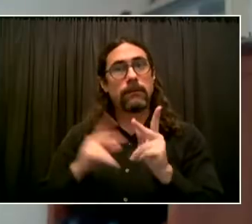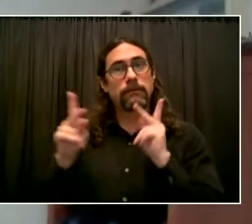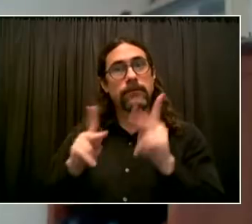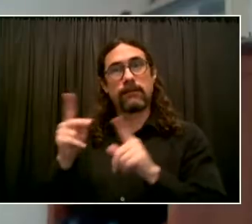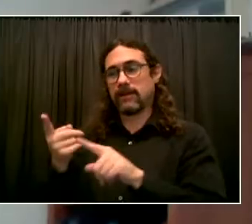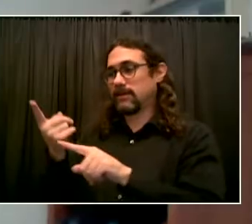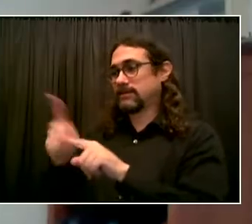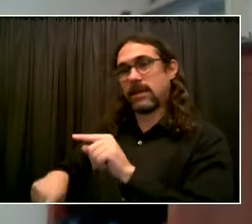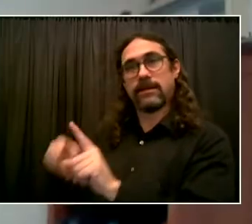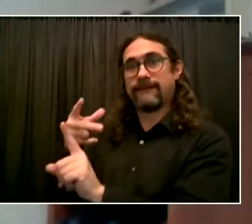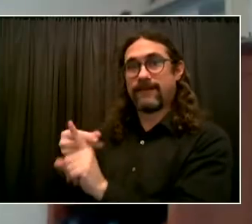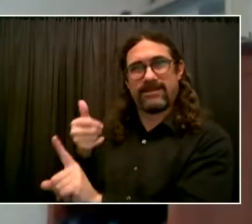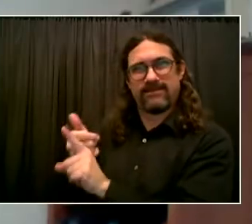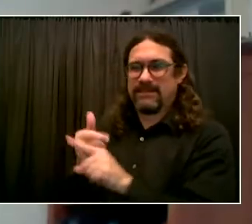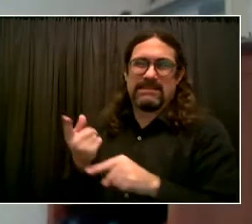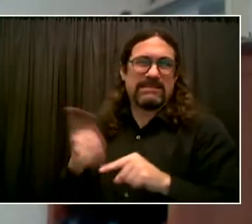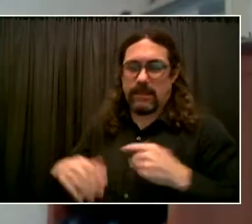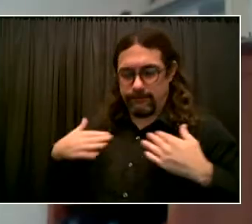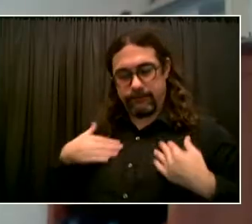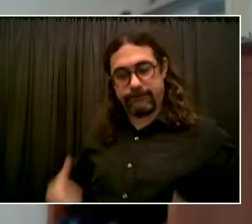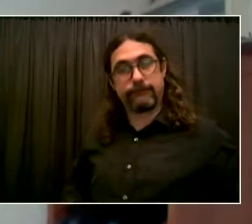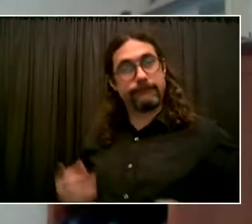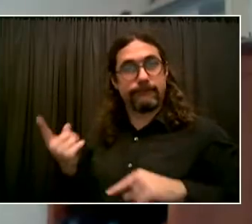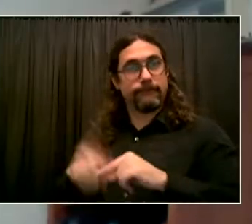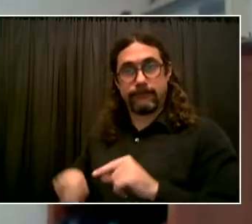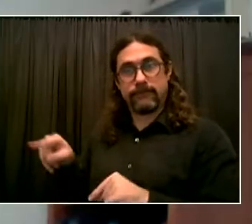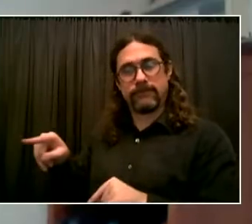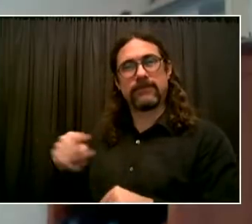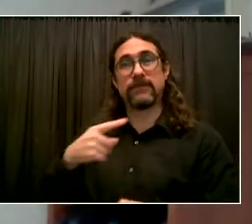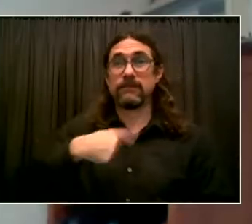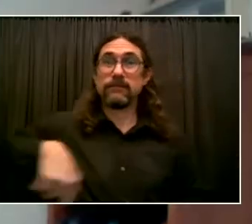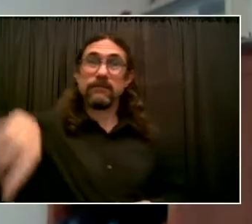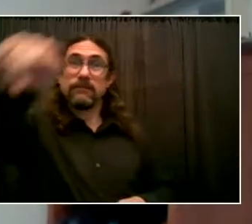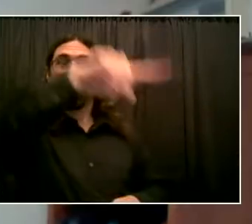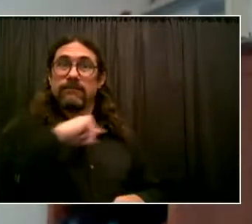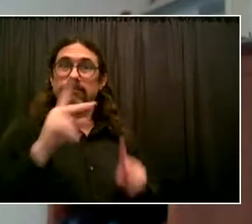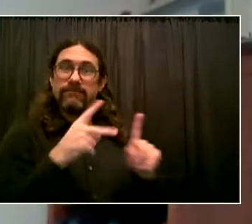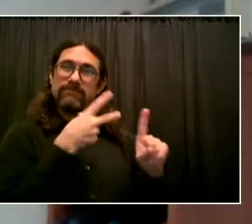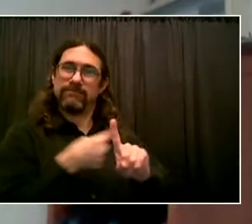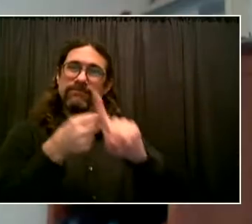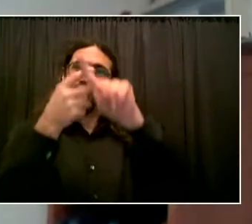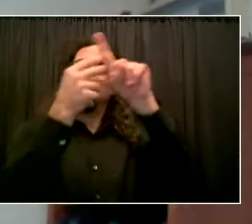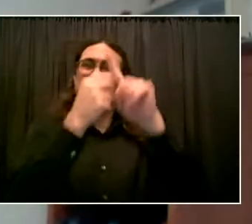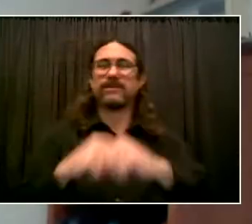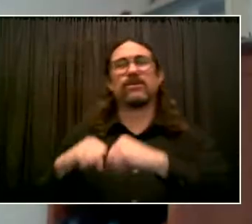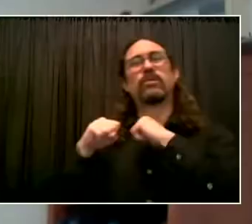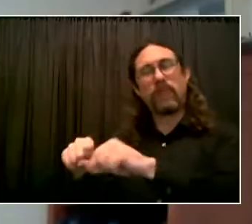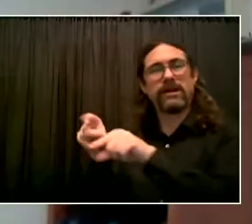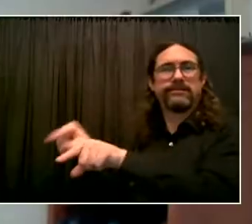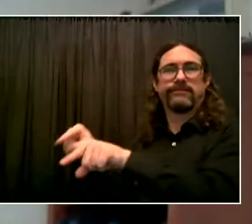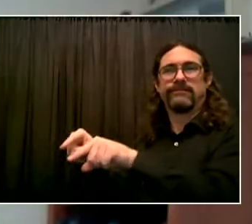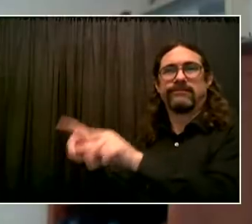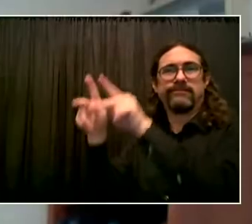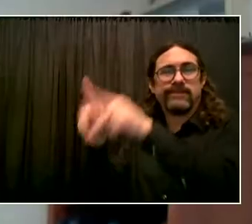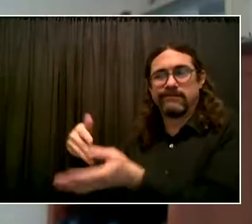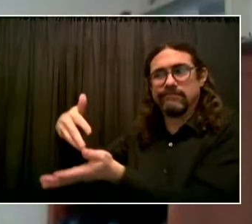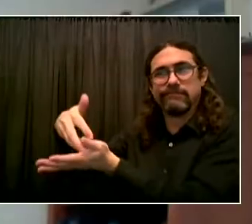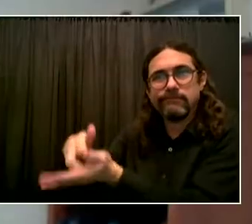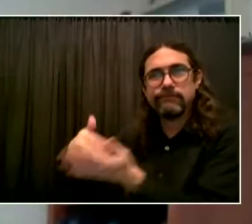, THE KEY TO NEW